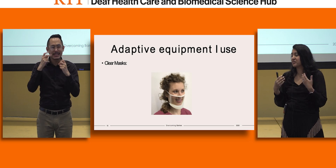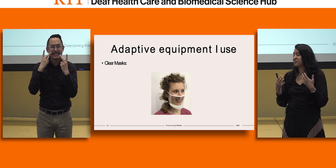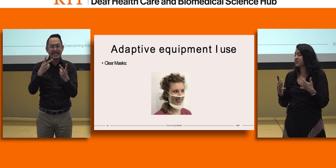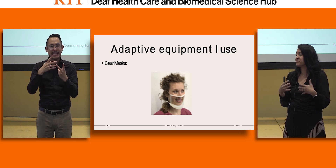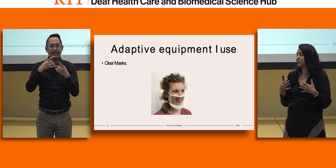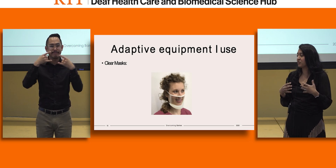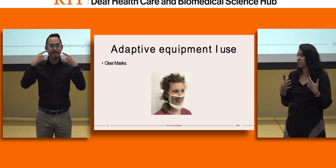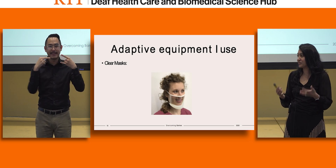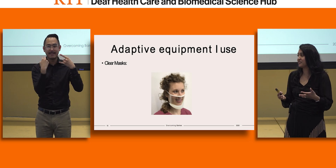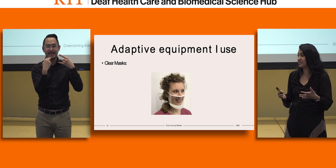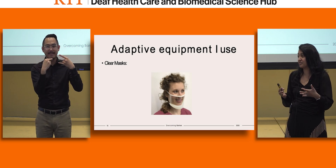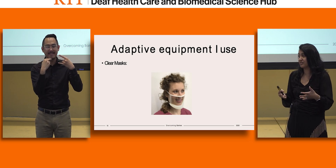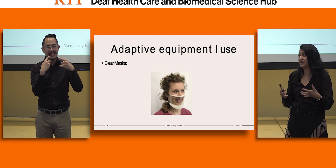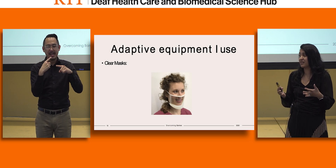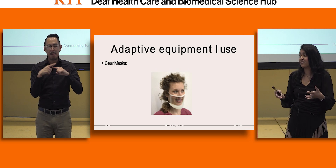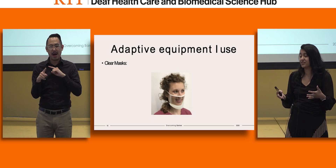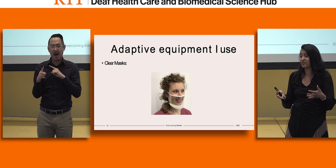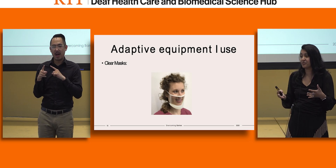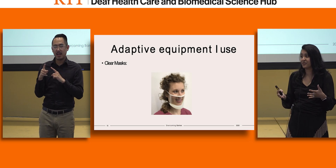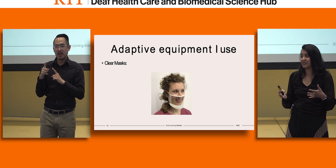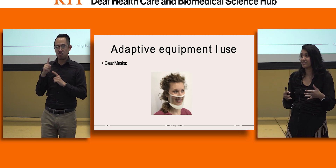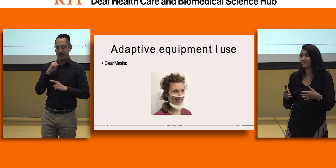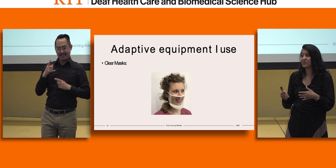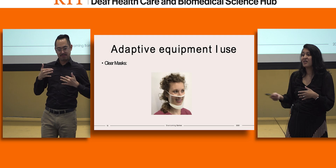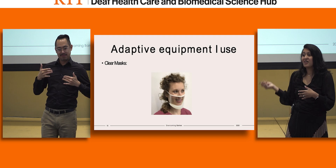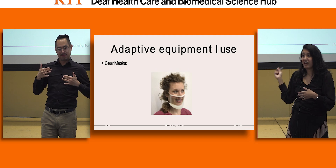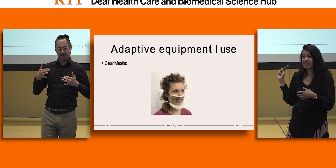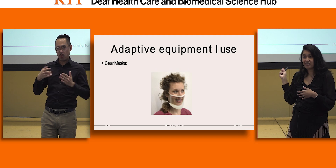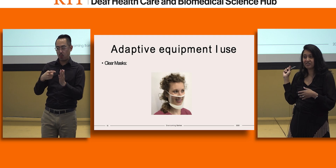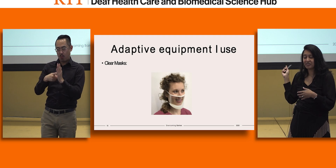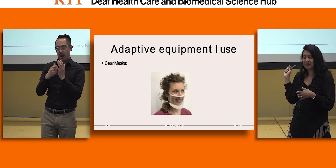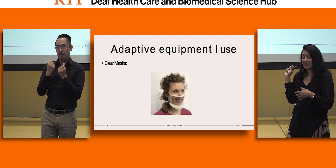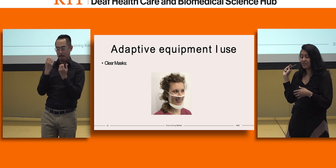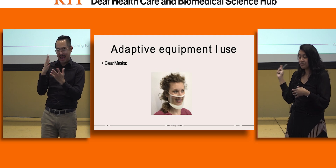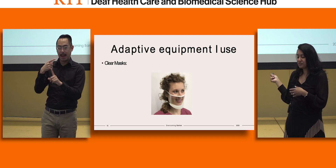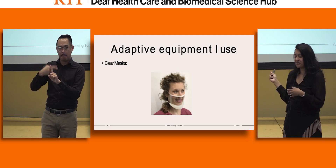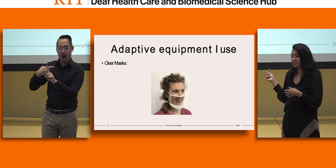much more robustly during and after COVID. And so, I actually use clear masks.